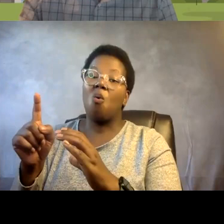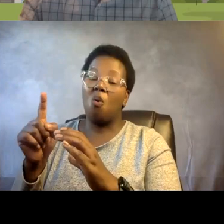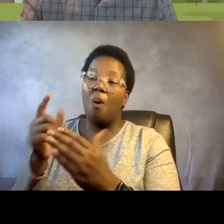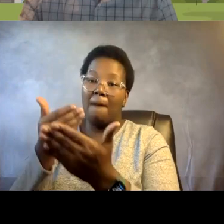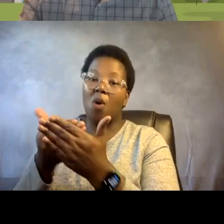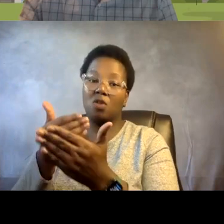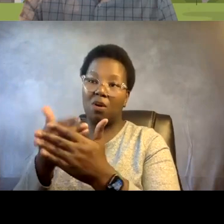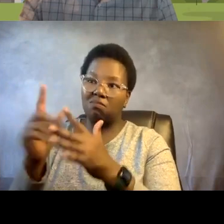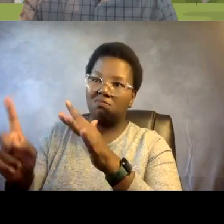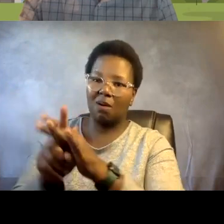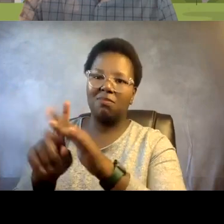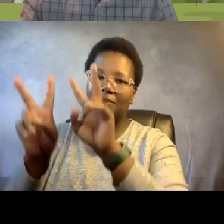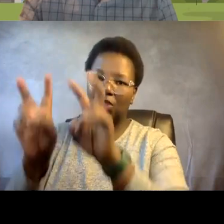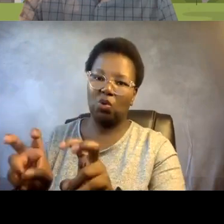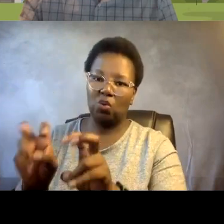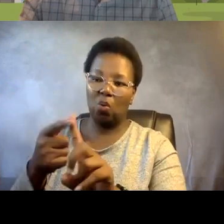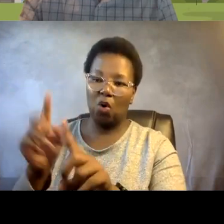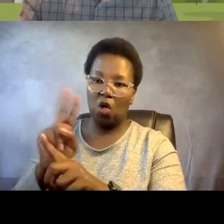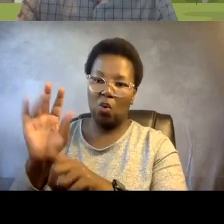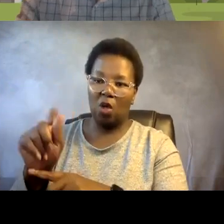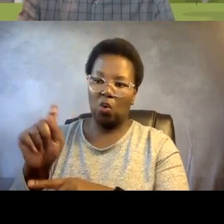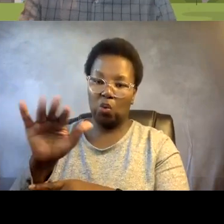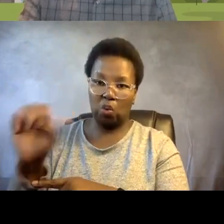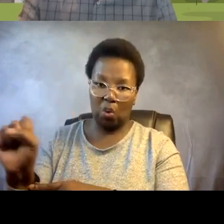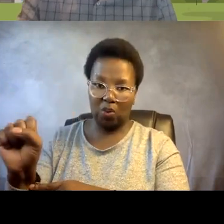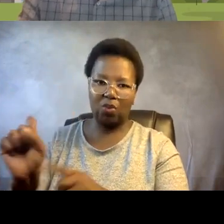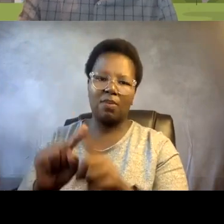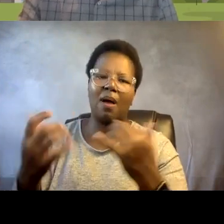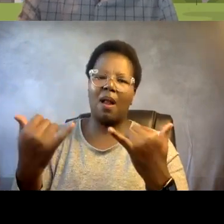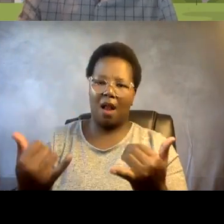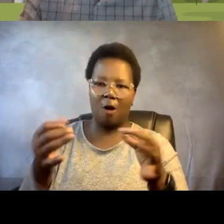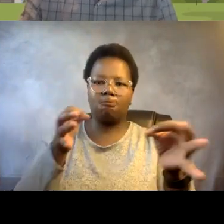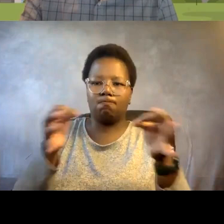Jared's going to talk a little bit about some of this some WebAIM, some of the ways that you